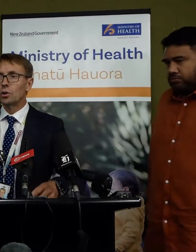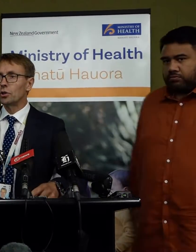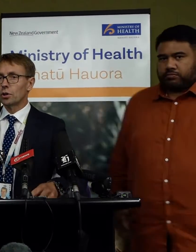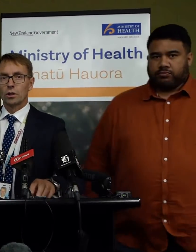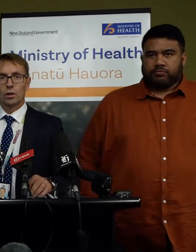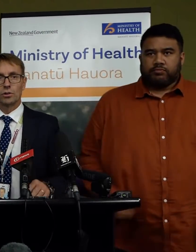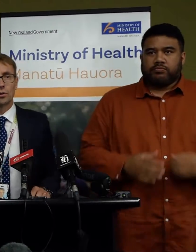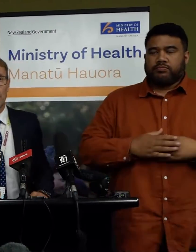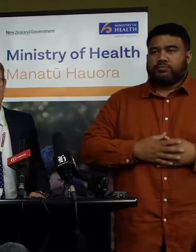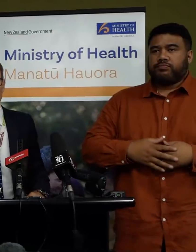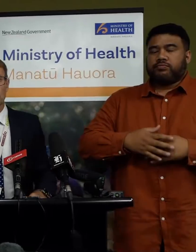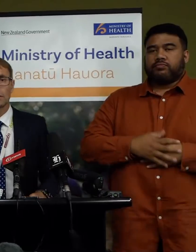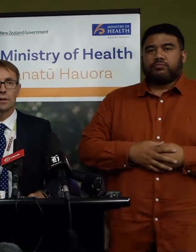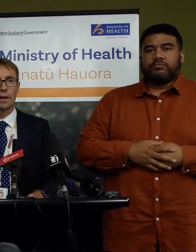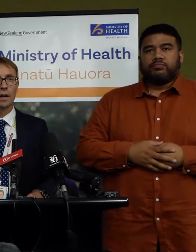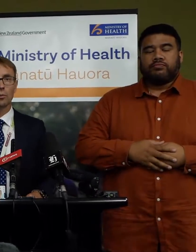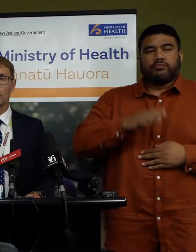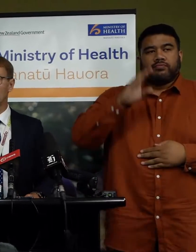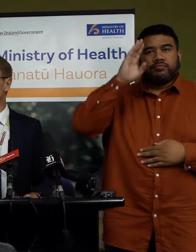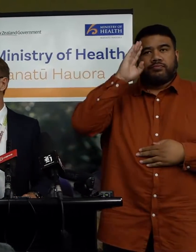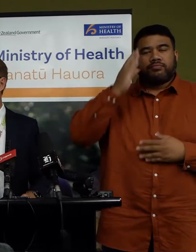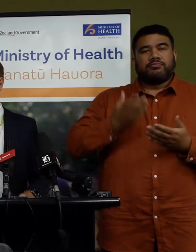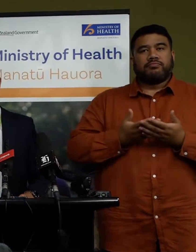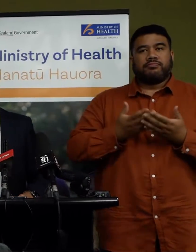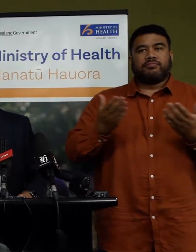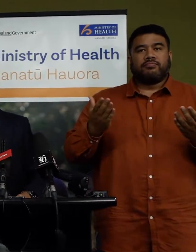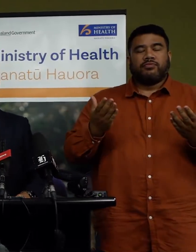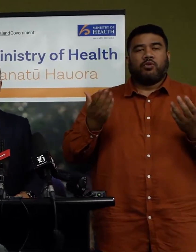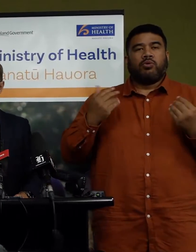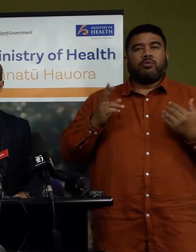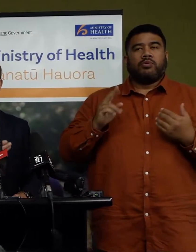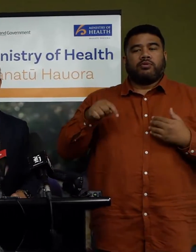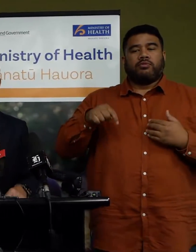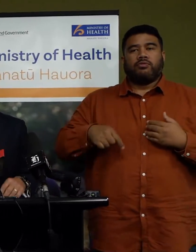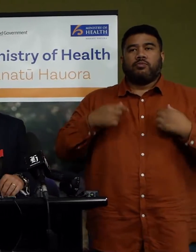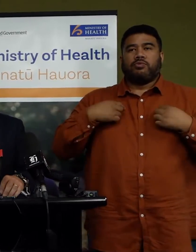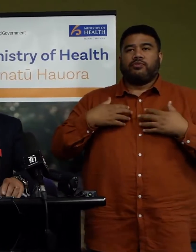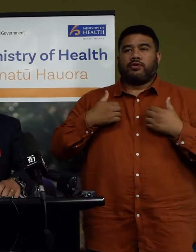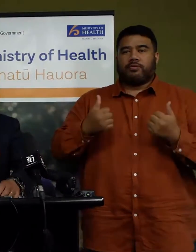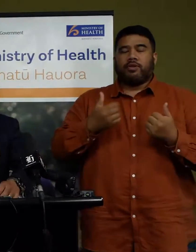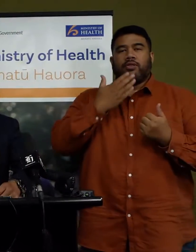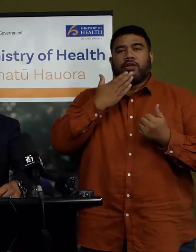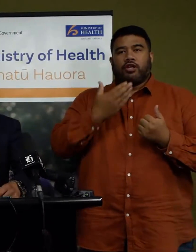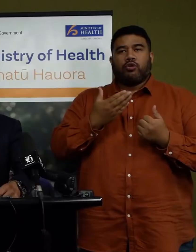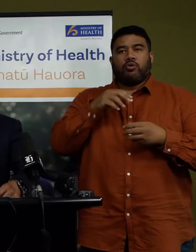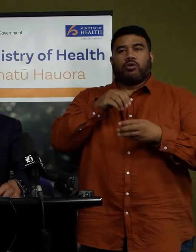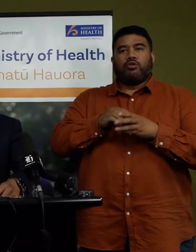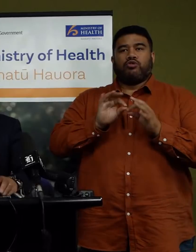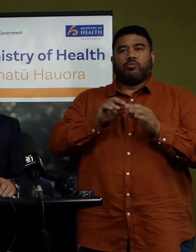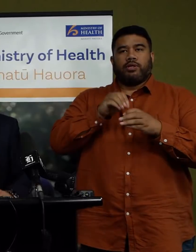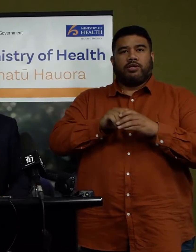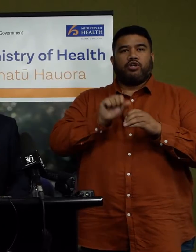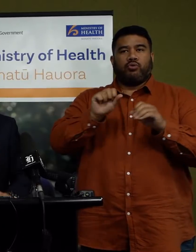[NON-ENGLISH SPEECH] Welcome to the Ministry of Health. And thank you for including our sign language interpreter